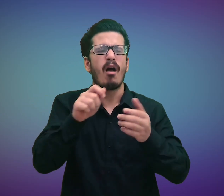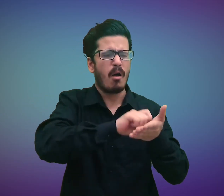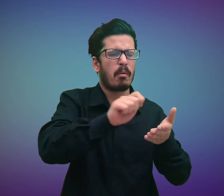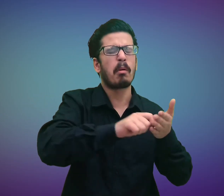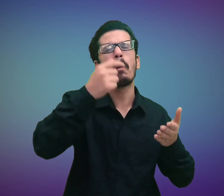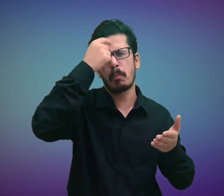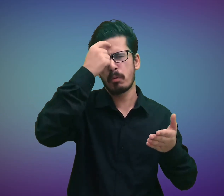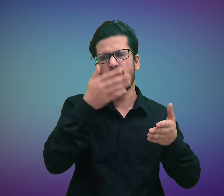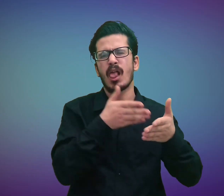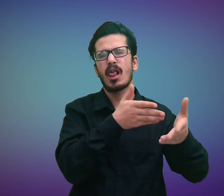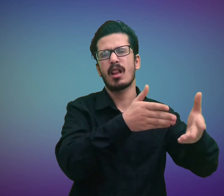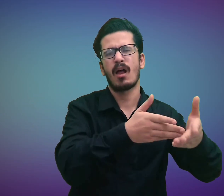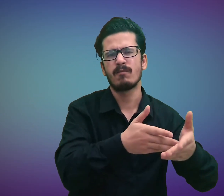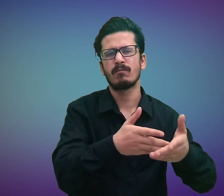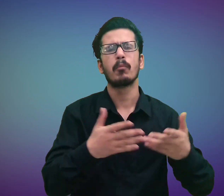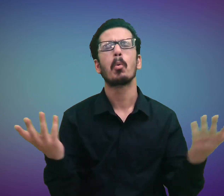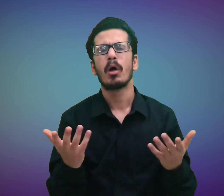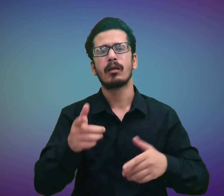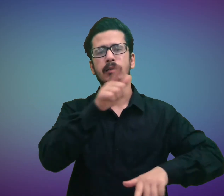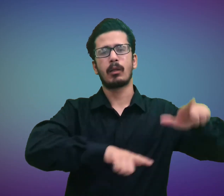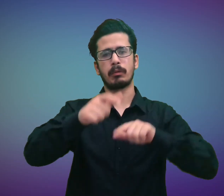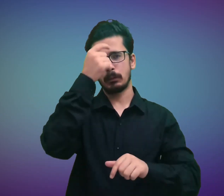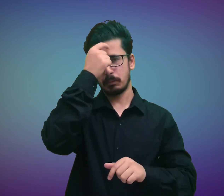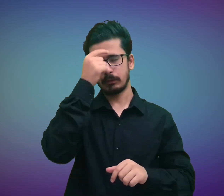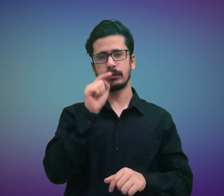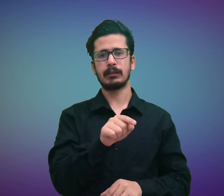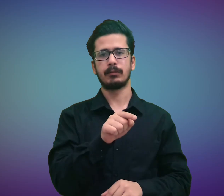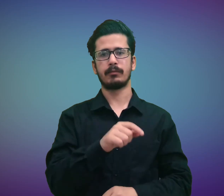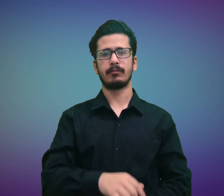Their language may develop more slowly than those without an impairment